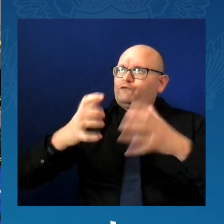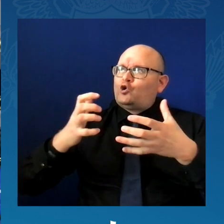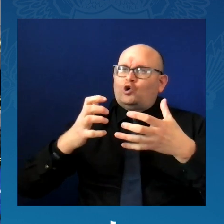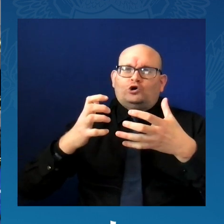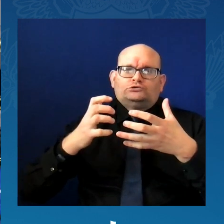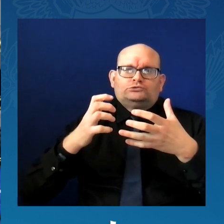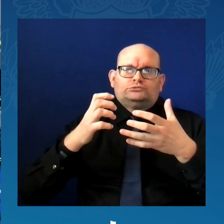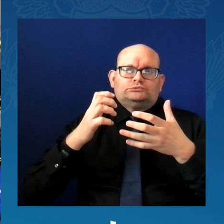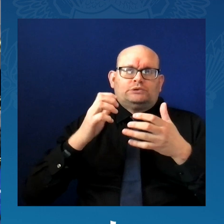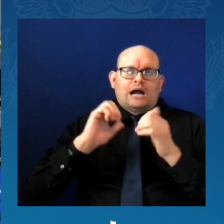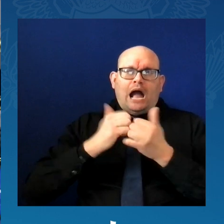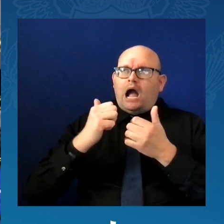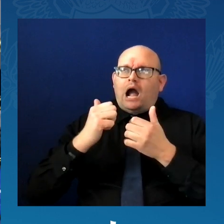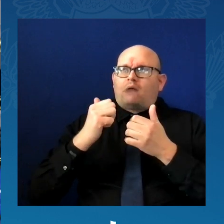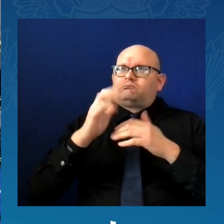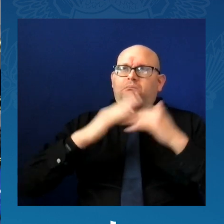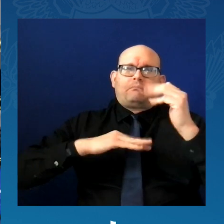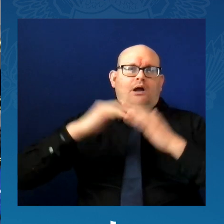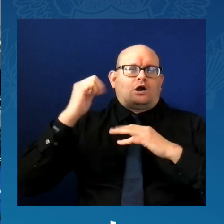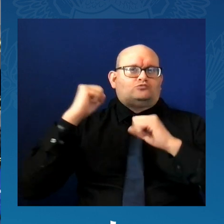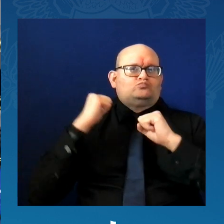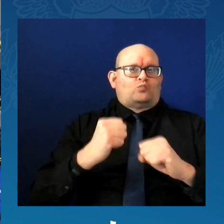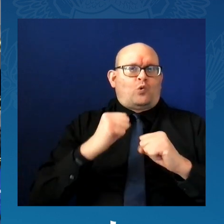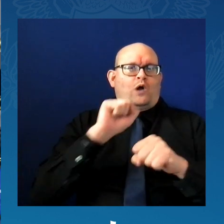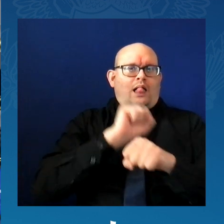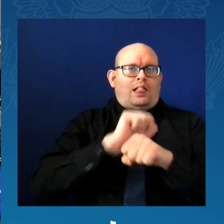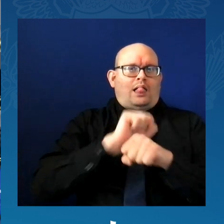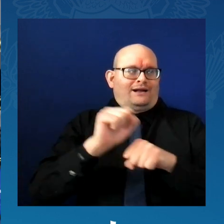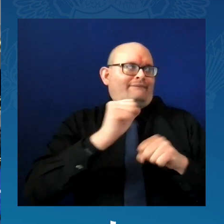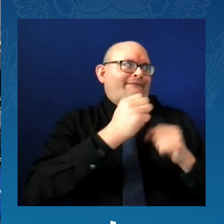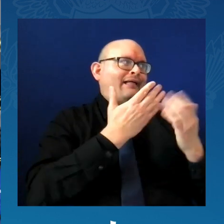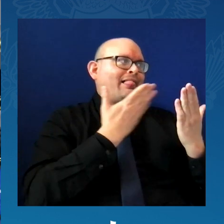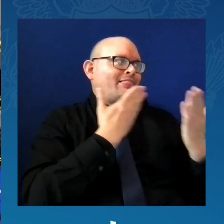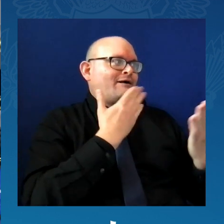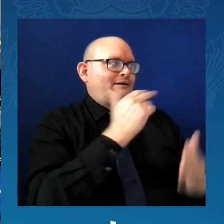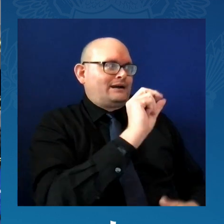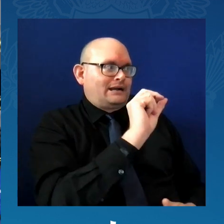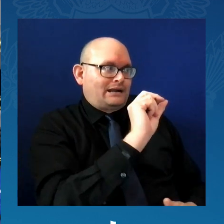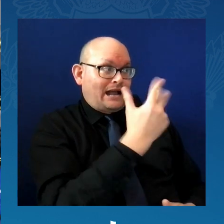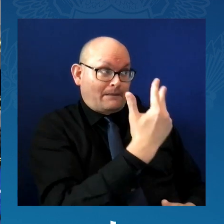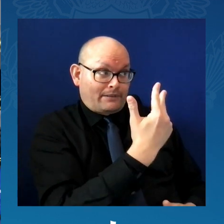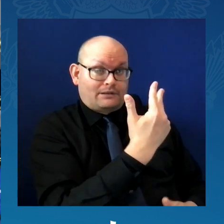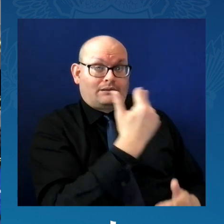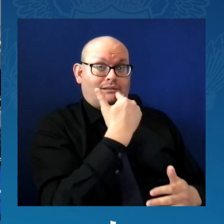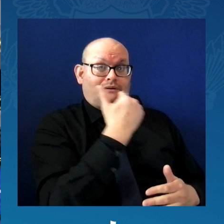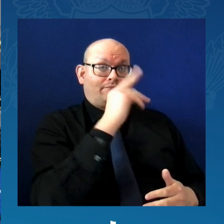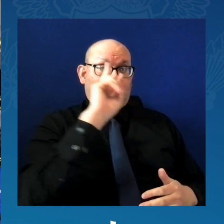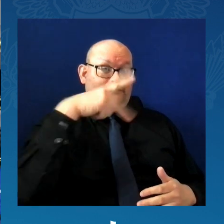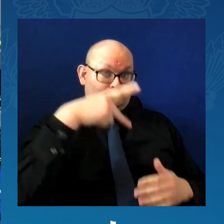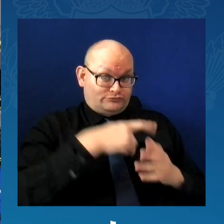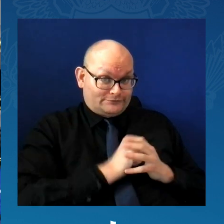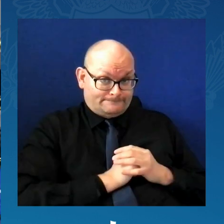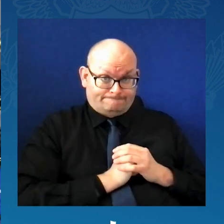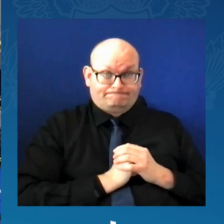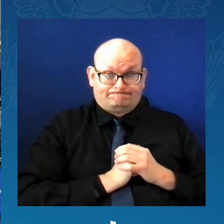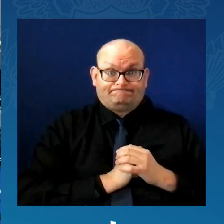Mr. Aguh: Thank you, Madam Vice President. And as you know from Secretary Walsh, our mission is to make sure that every American is prepared for and employed in a good job.